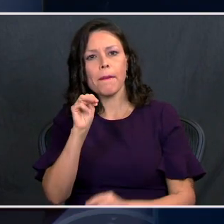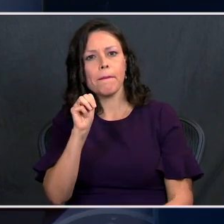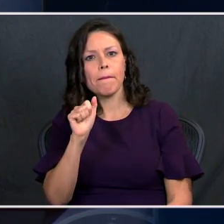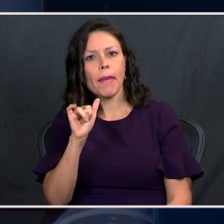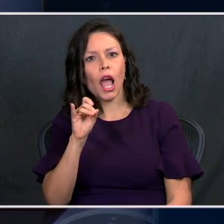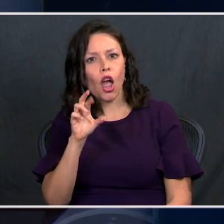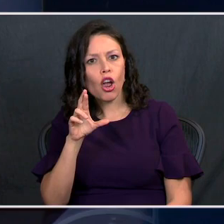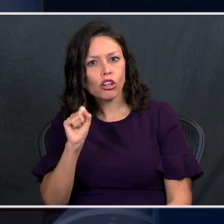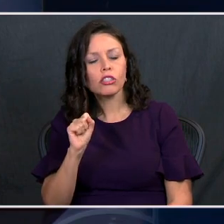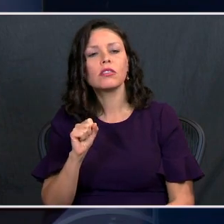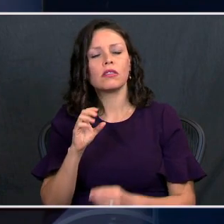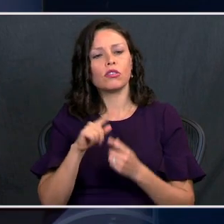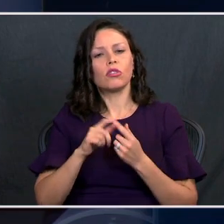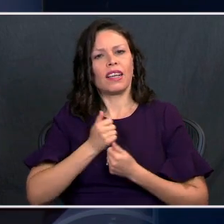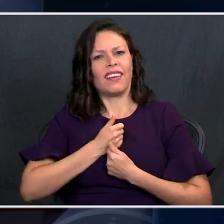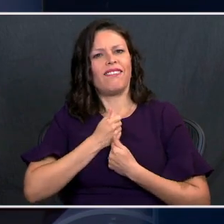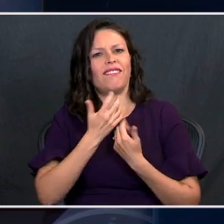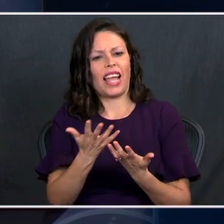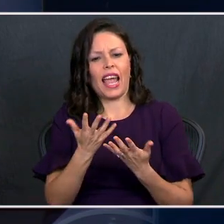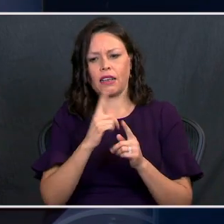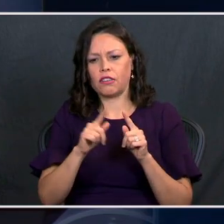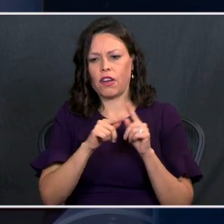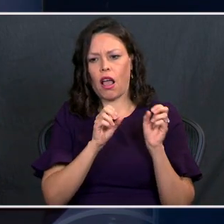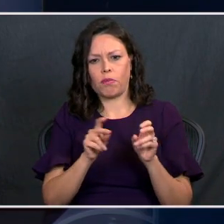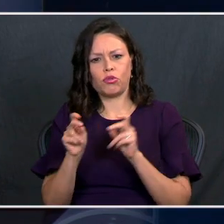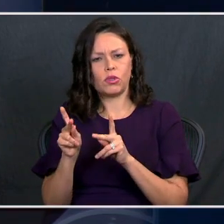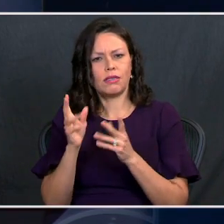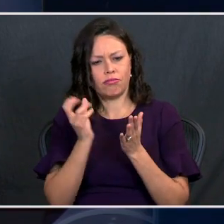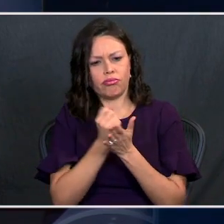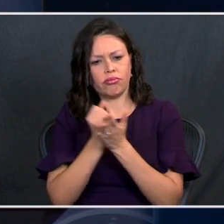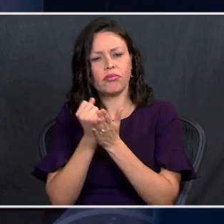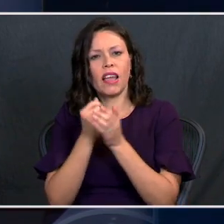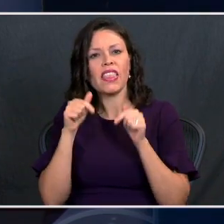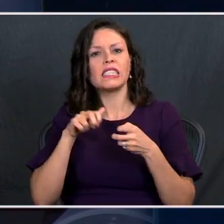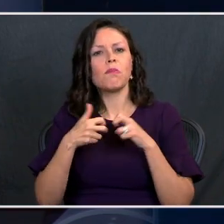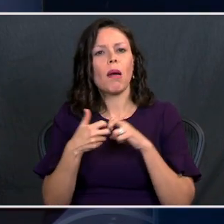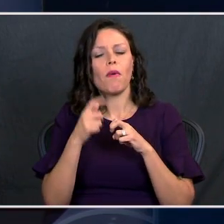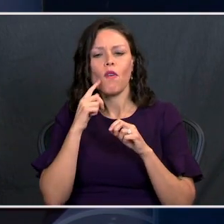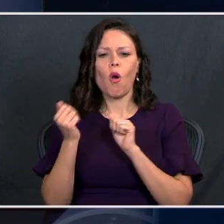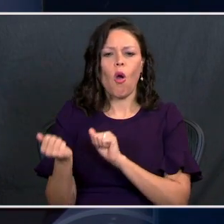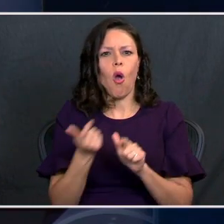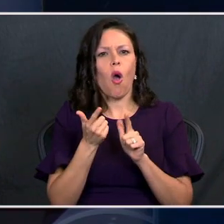and conveying, in every opportunity he has, that this is a problem that we're all facing together.